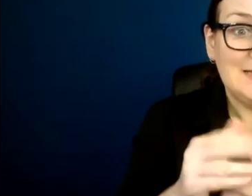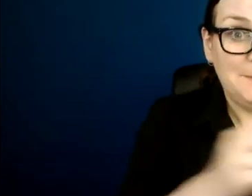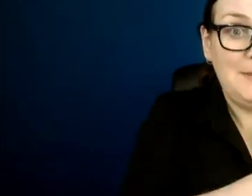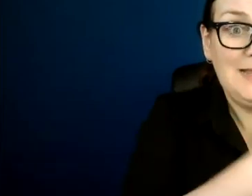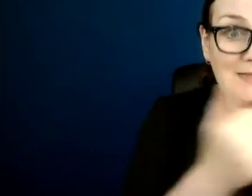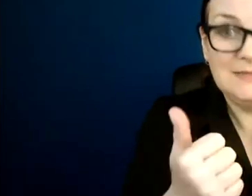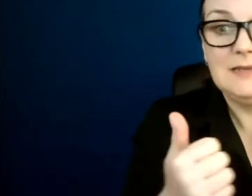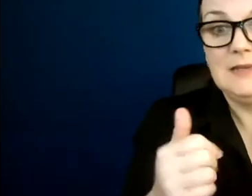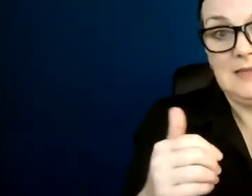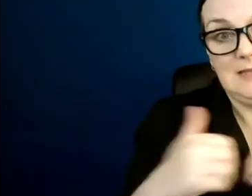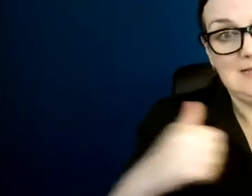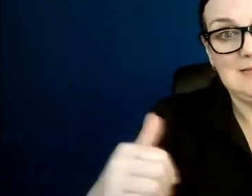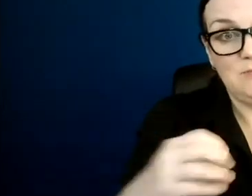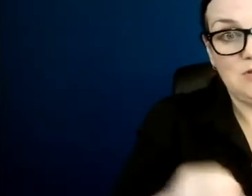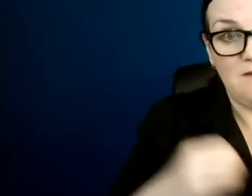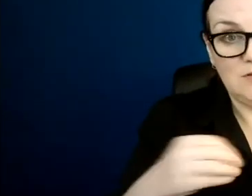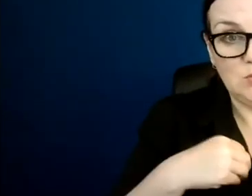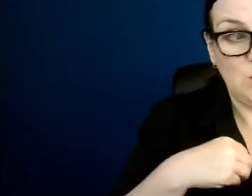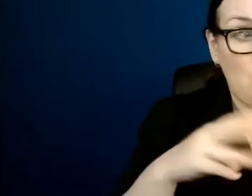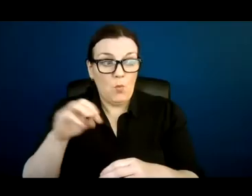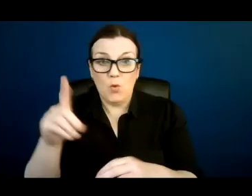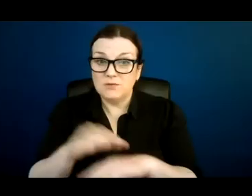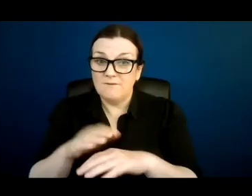office to the wards of court but it doesn't mean we are not working with them and working with all